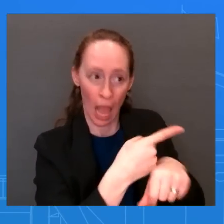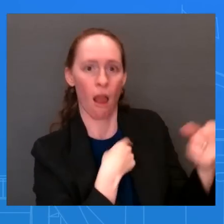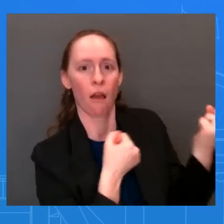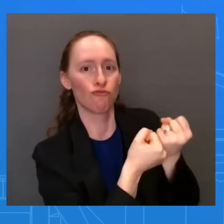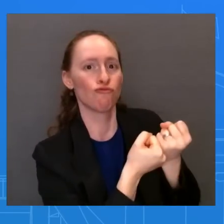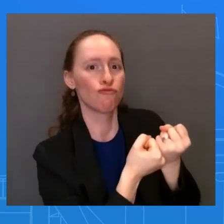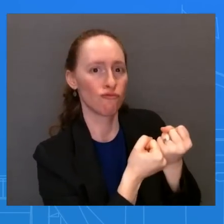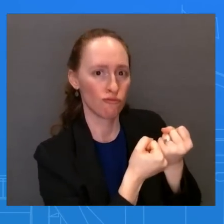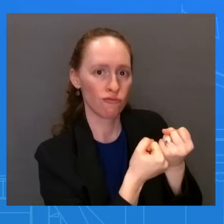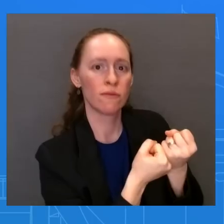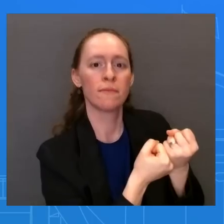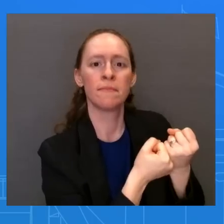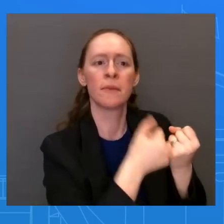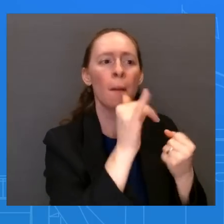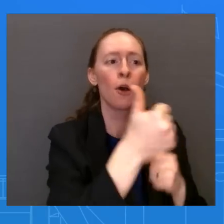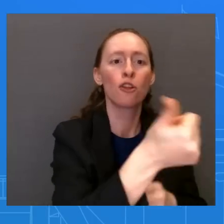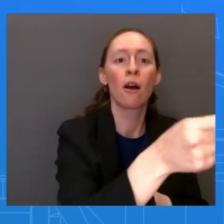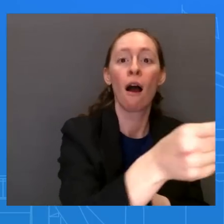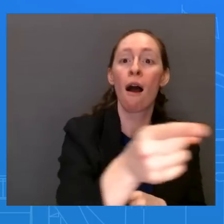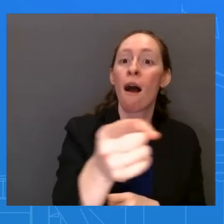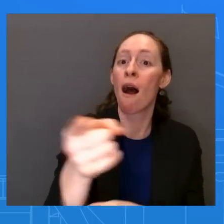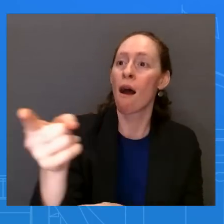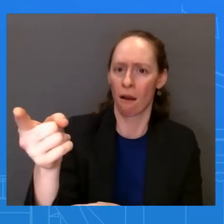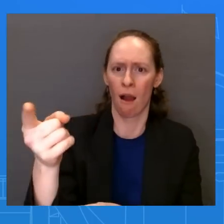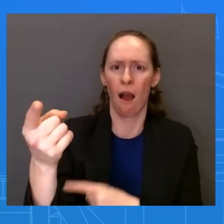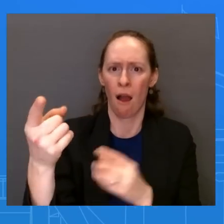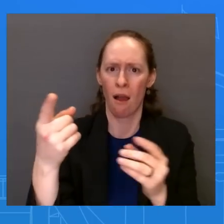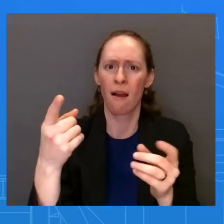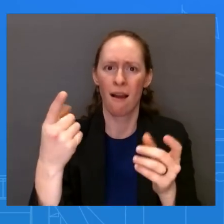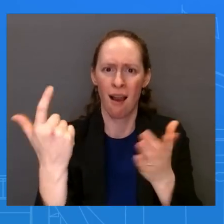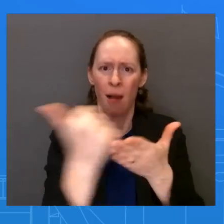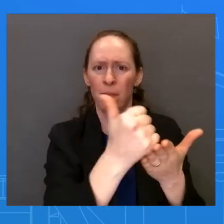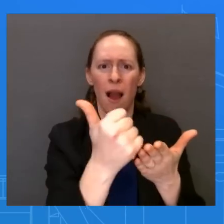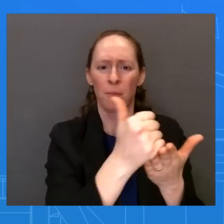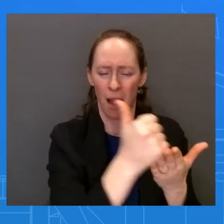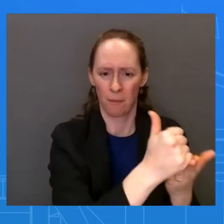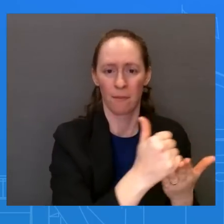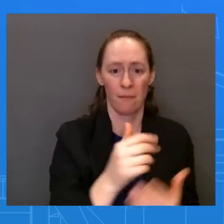So -- but it's not for us to speak to. That is their -- each country's decision to make that --